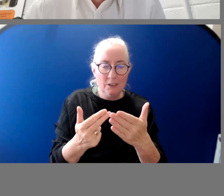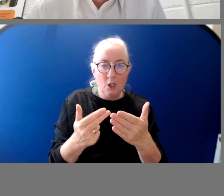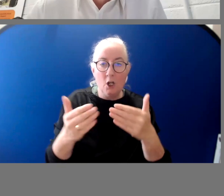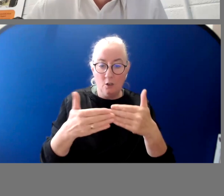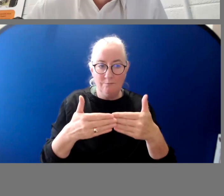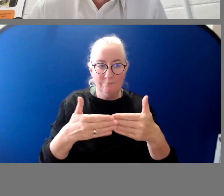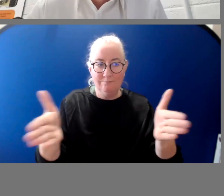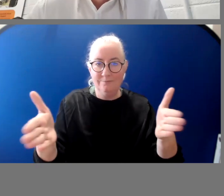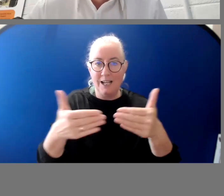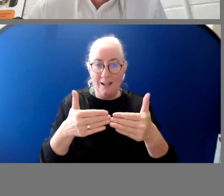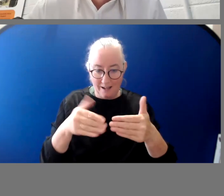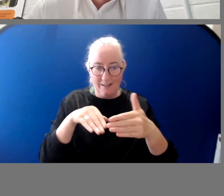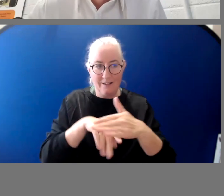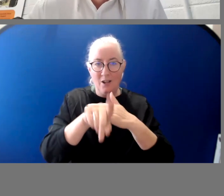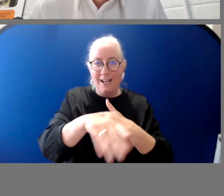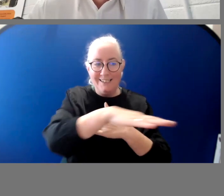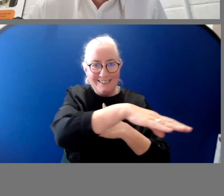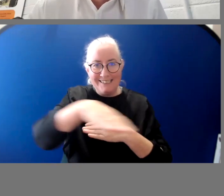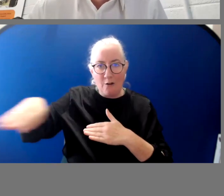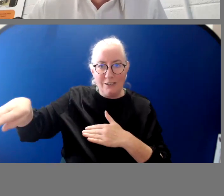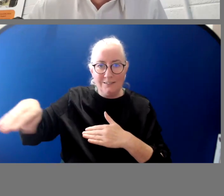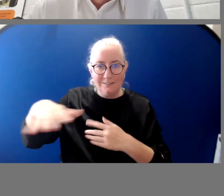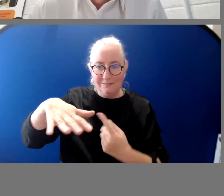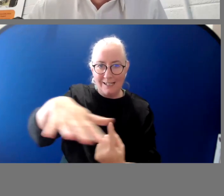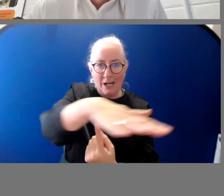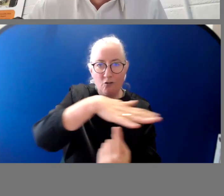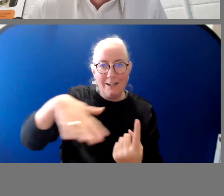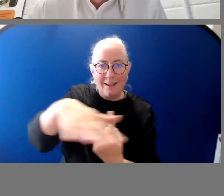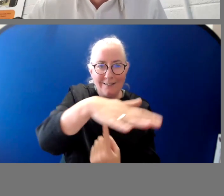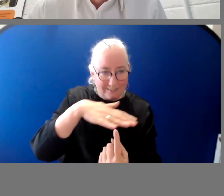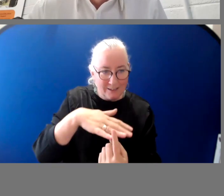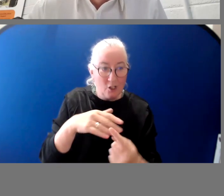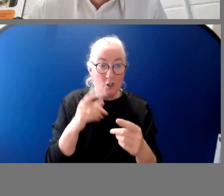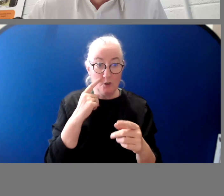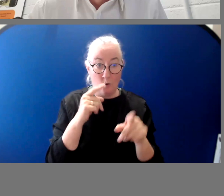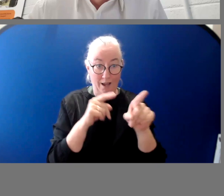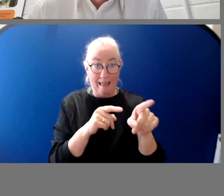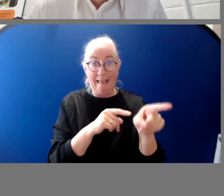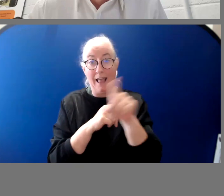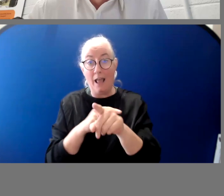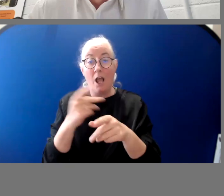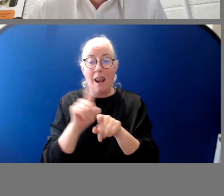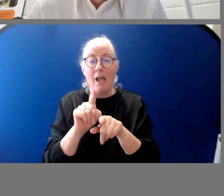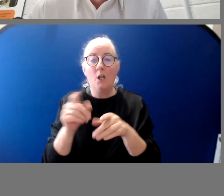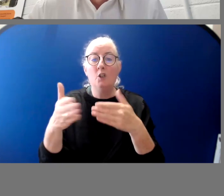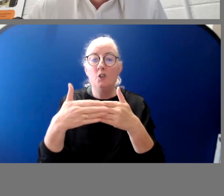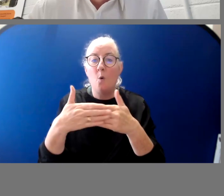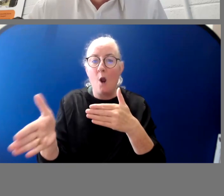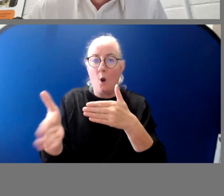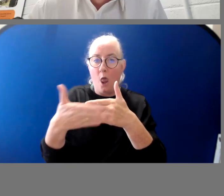out onto a terrace and so on so again just looking at examples of door closers again so the cam type